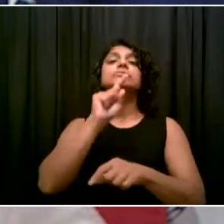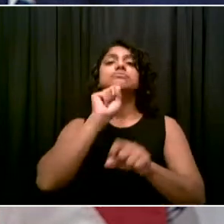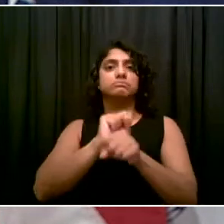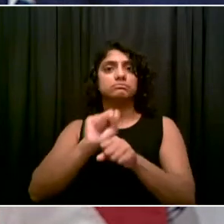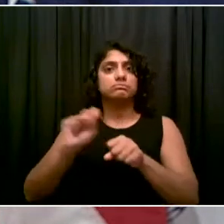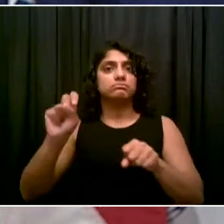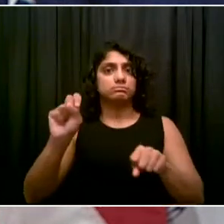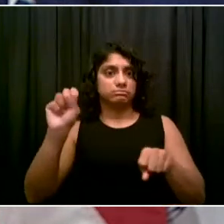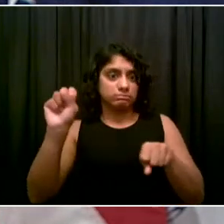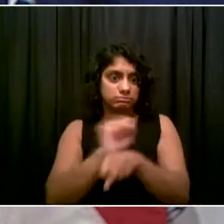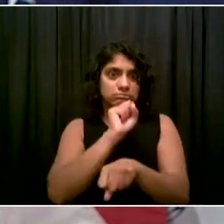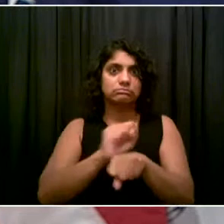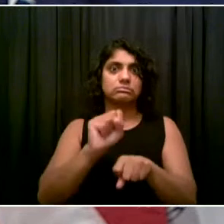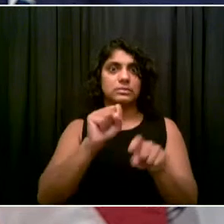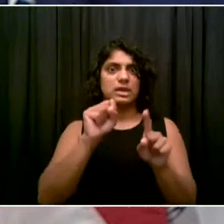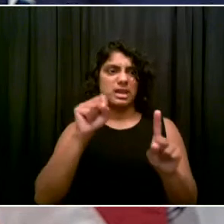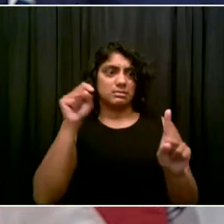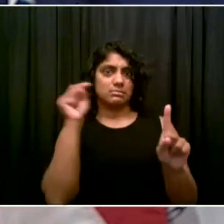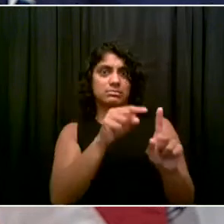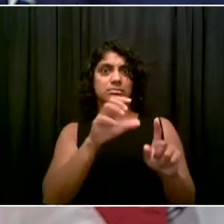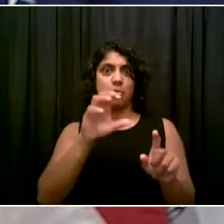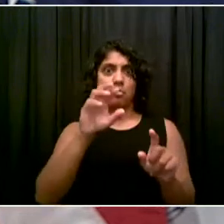PRECISION POLIICNG WHAT WE